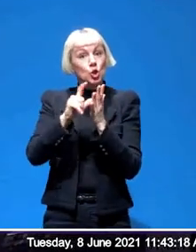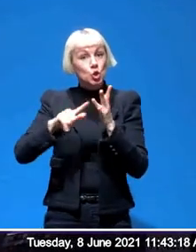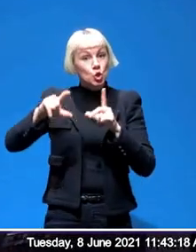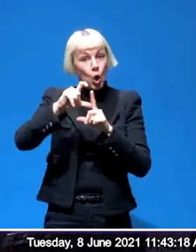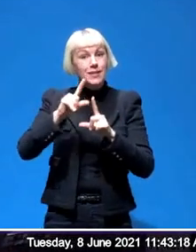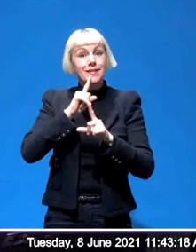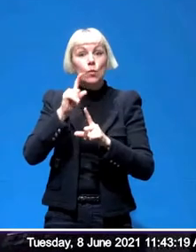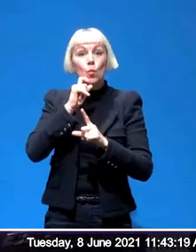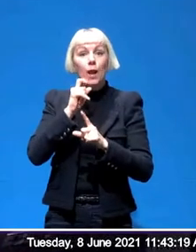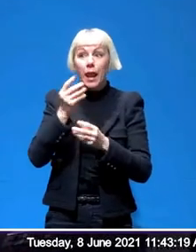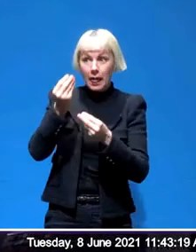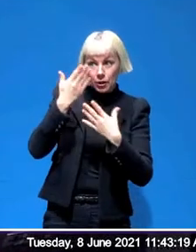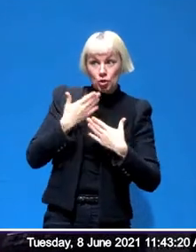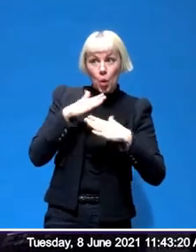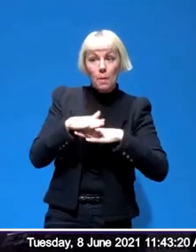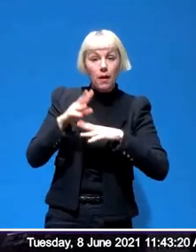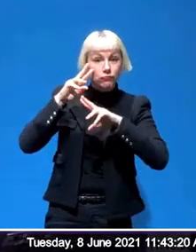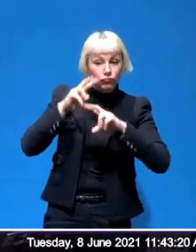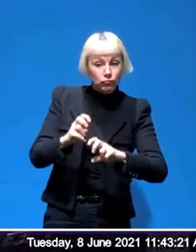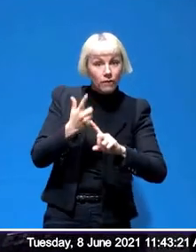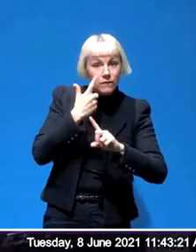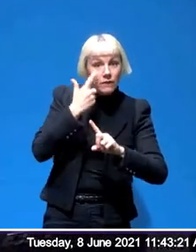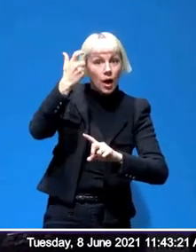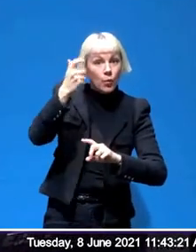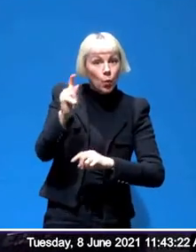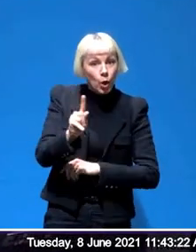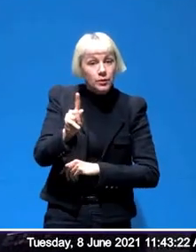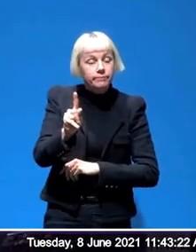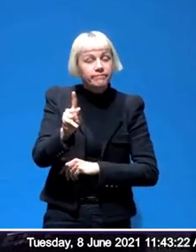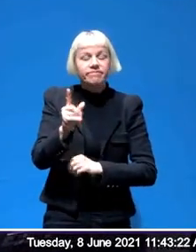theirs but we didn't hear back from him, which was the result of the meeting